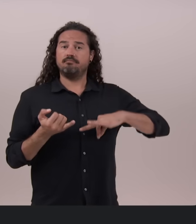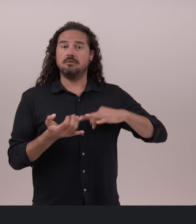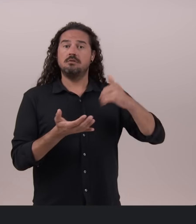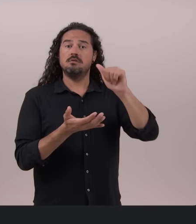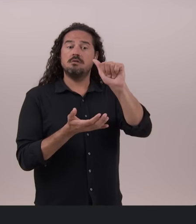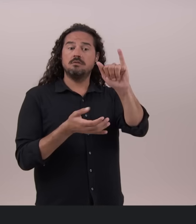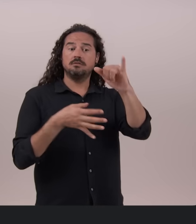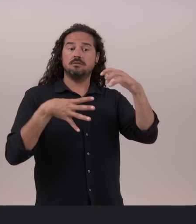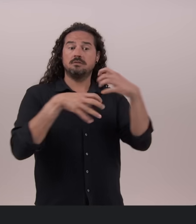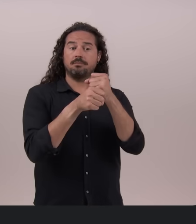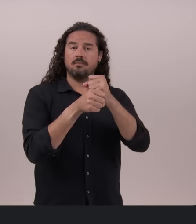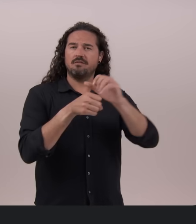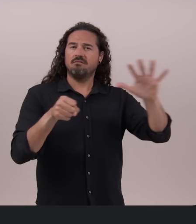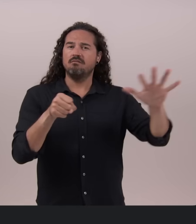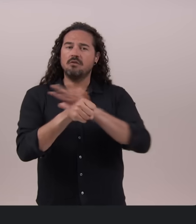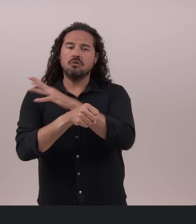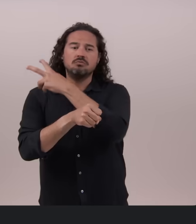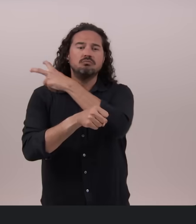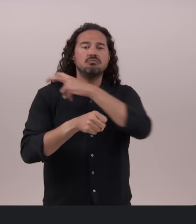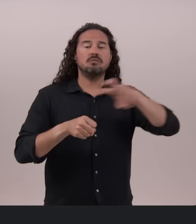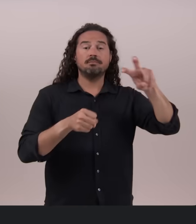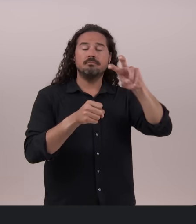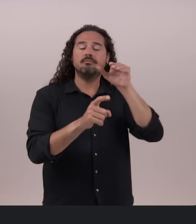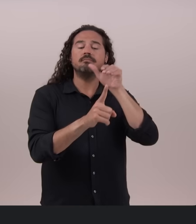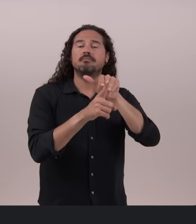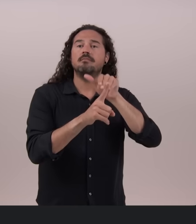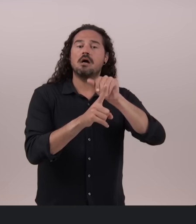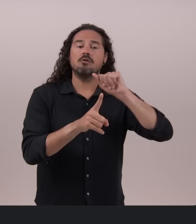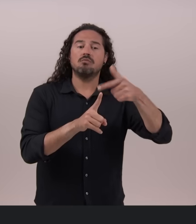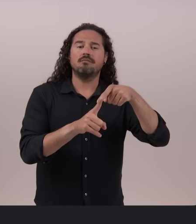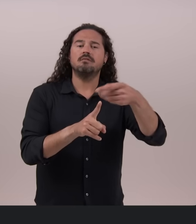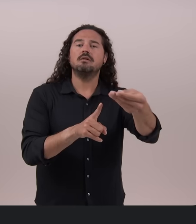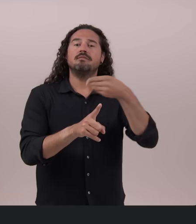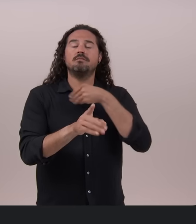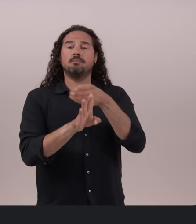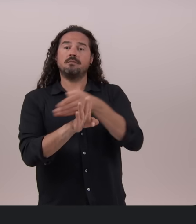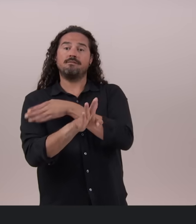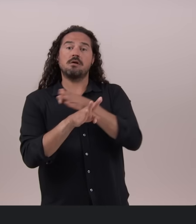and asking Antigravity to give us before-and-after screenshots of the app?